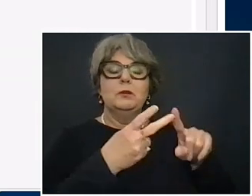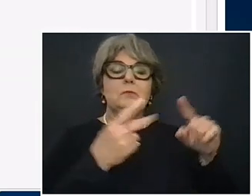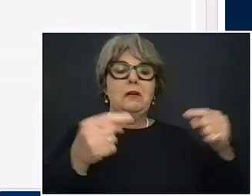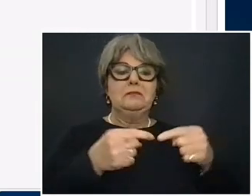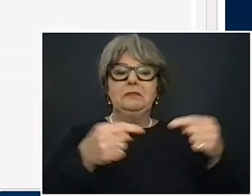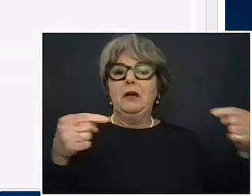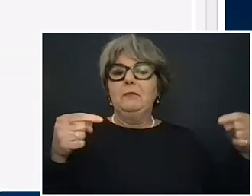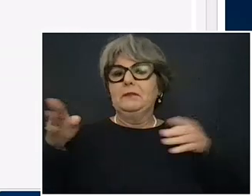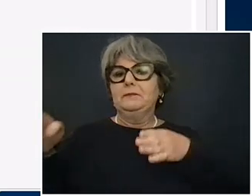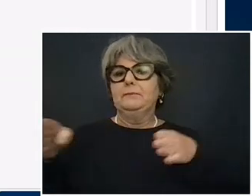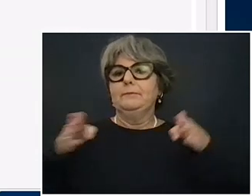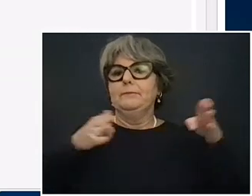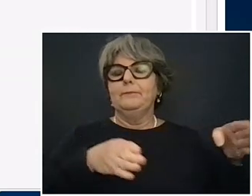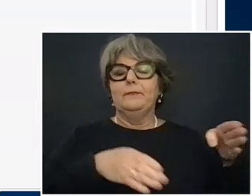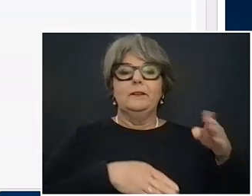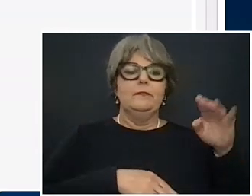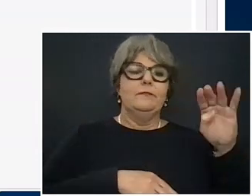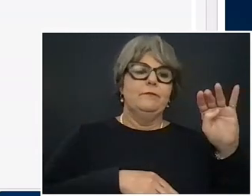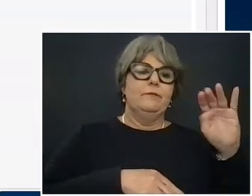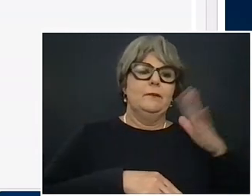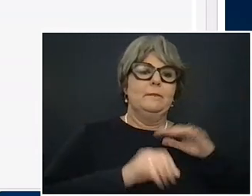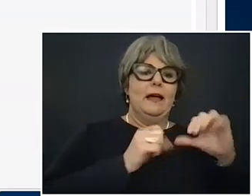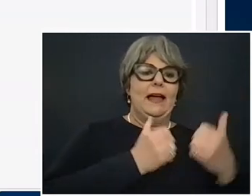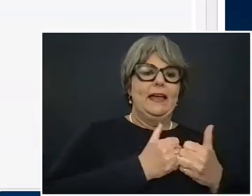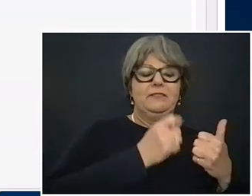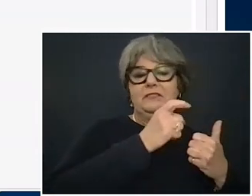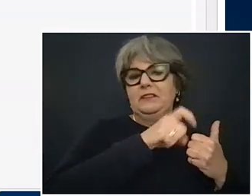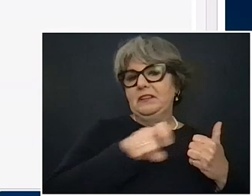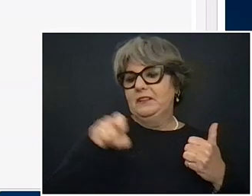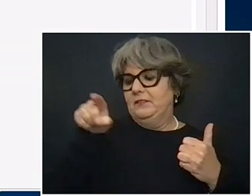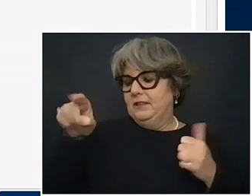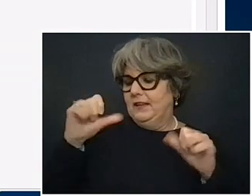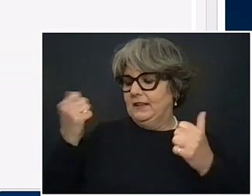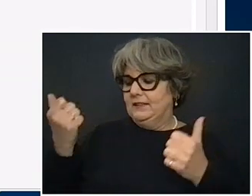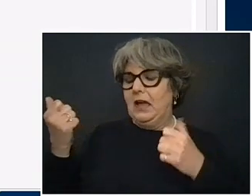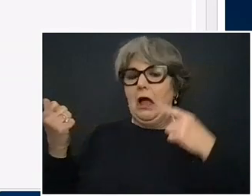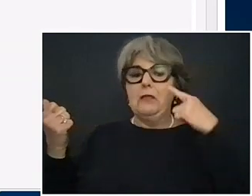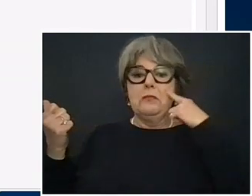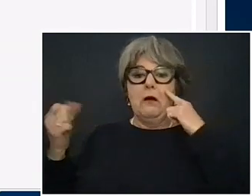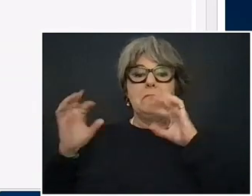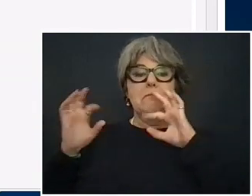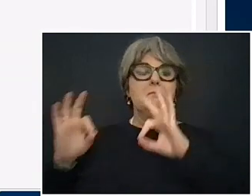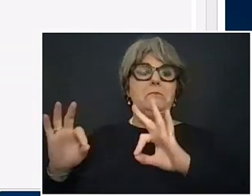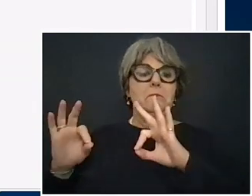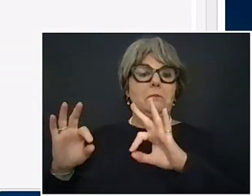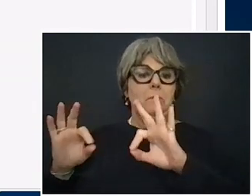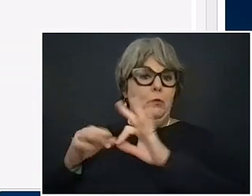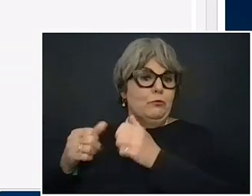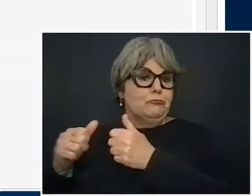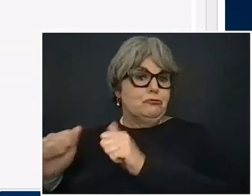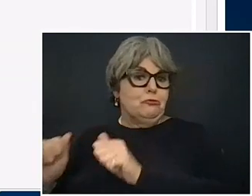They moved from my agency to DEAC and said, I thought, you know, it was worth a try, but I actually think the system is